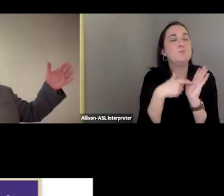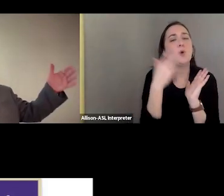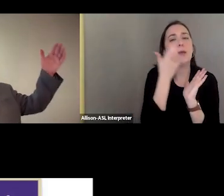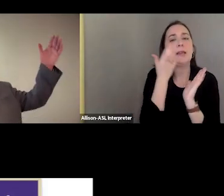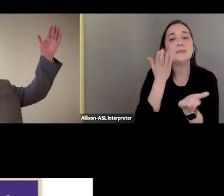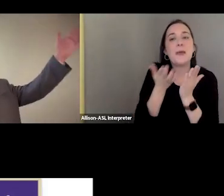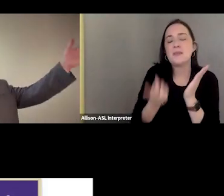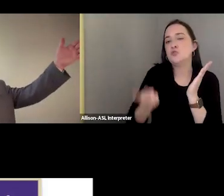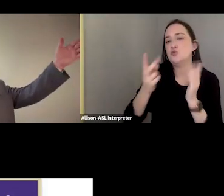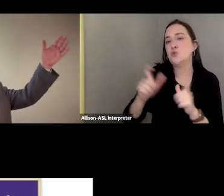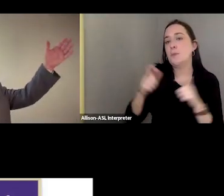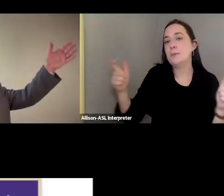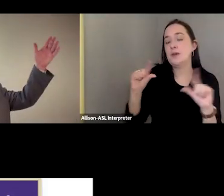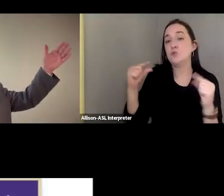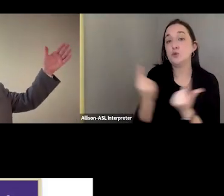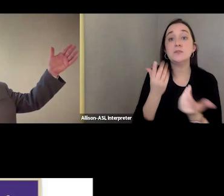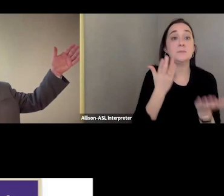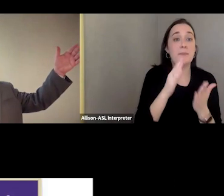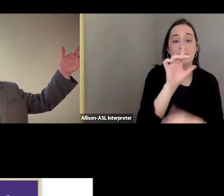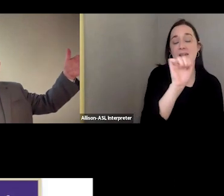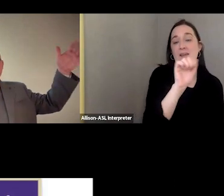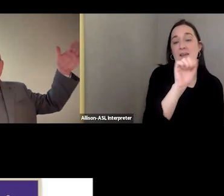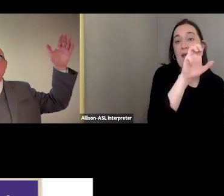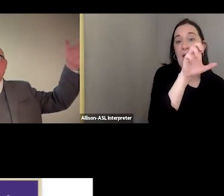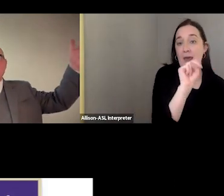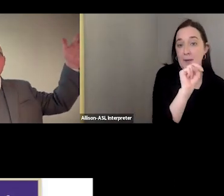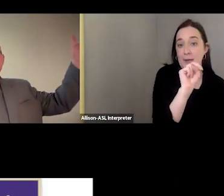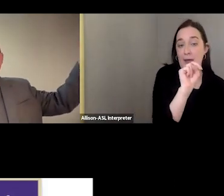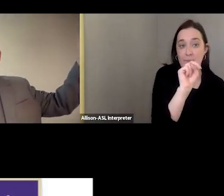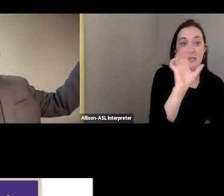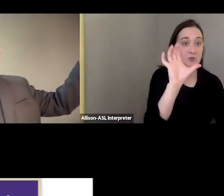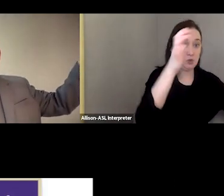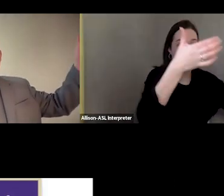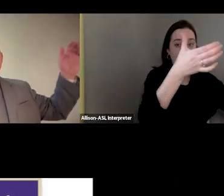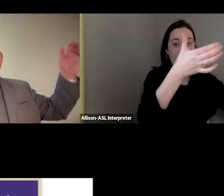I'm assuming that there are administrators, people who work on college campuses that are in the role of administrators.